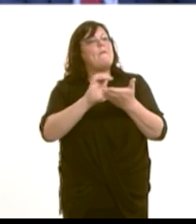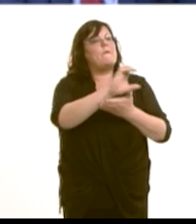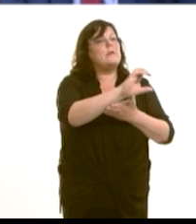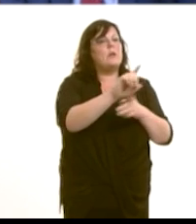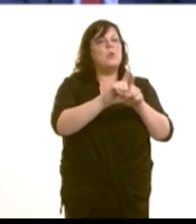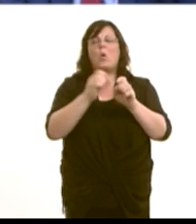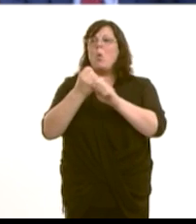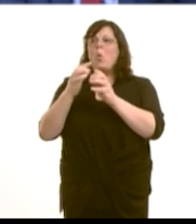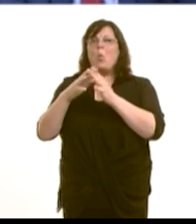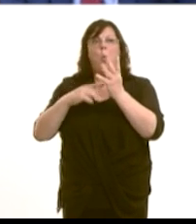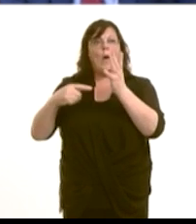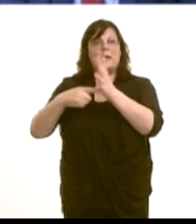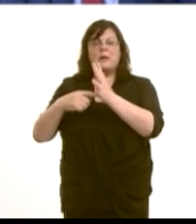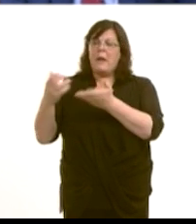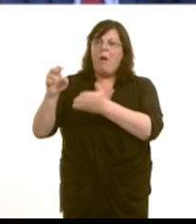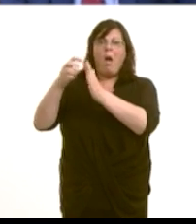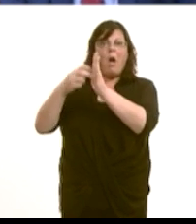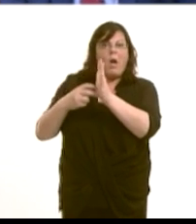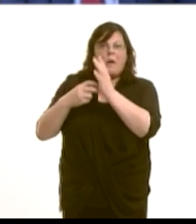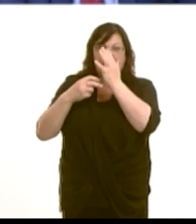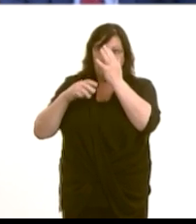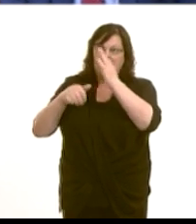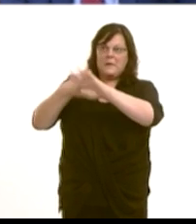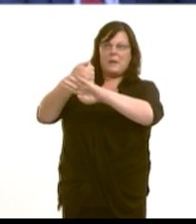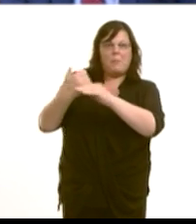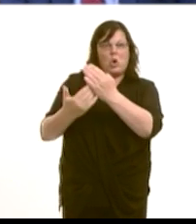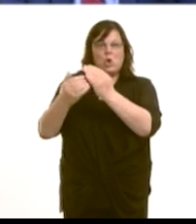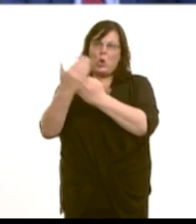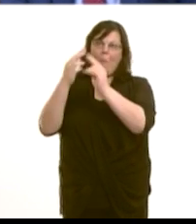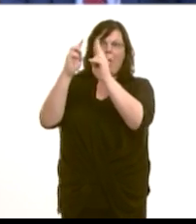archives in Ebbw Vale at a brand-new building, a hugely important resource, and a resource